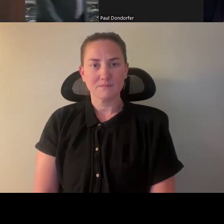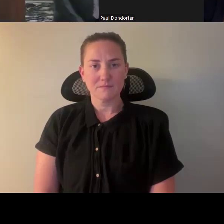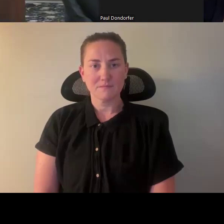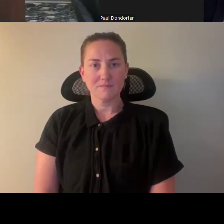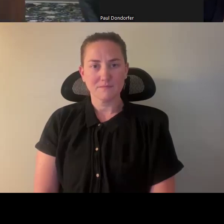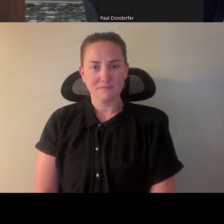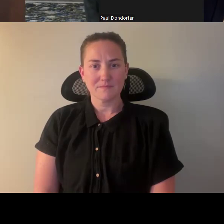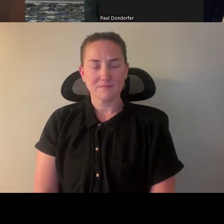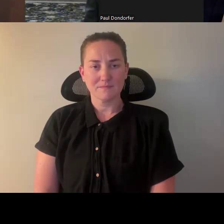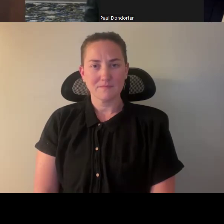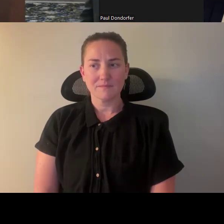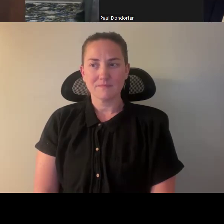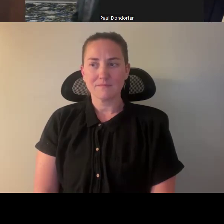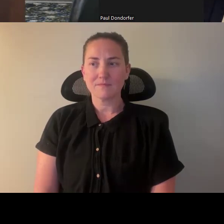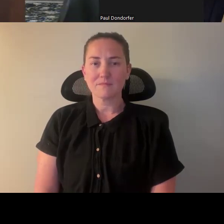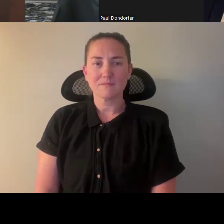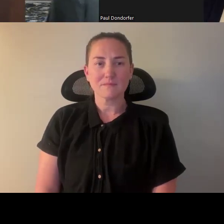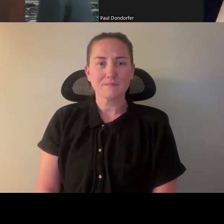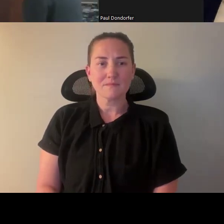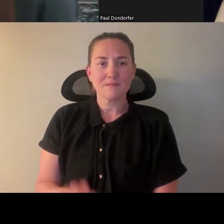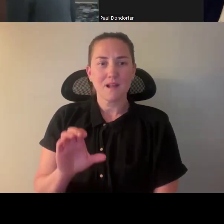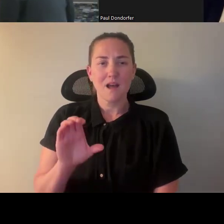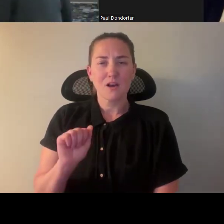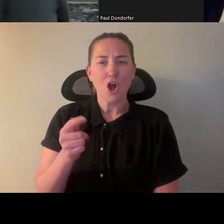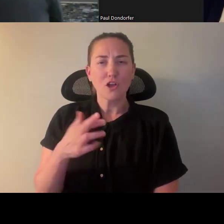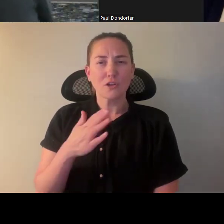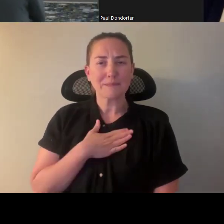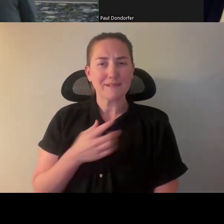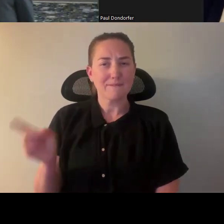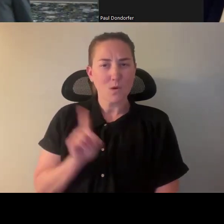Calder please come forward Also President Yveria Roman and Legislator Tracy